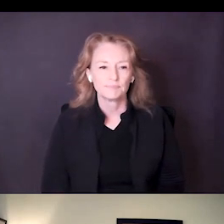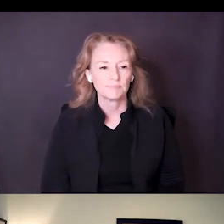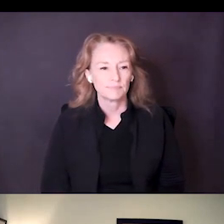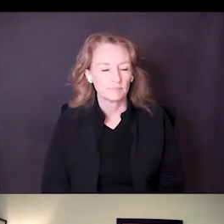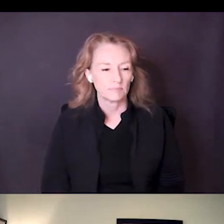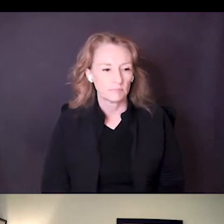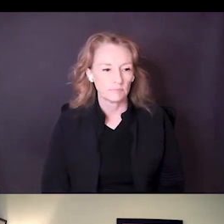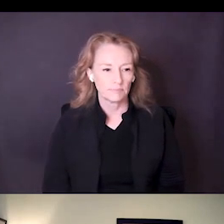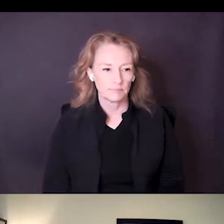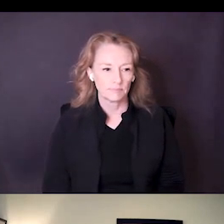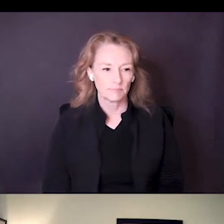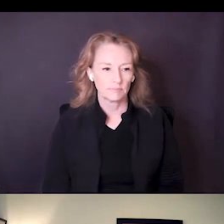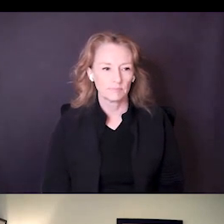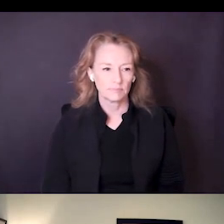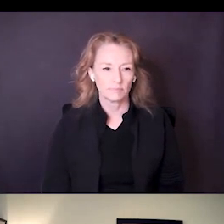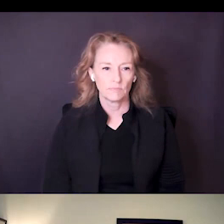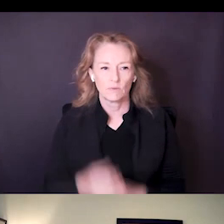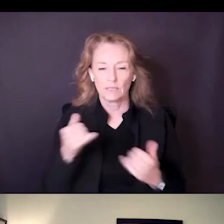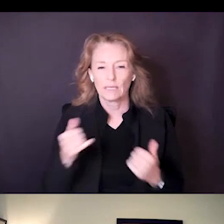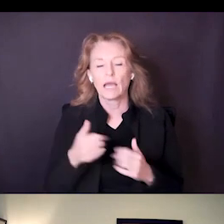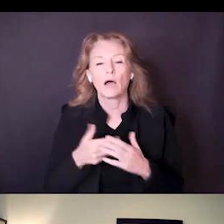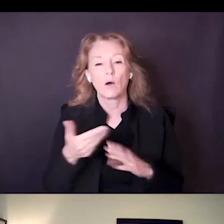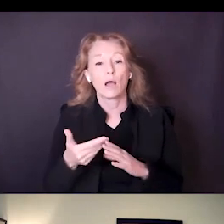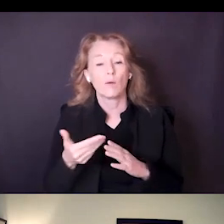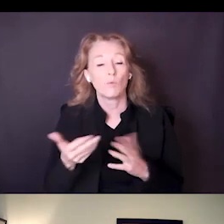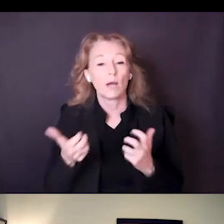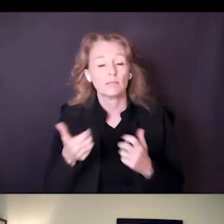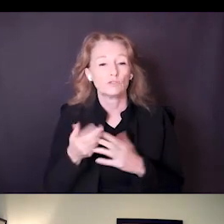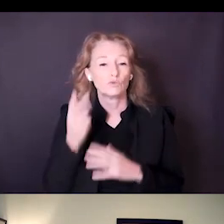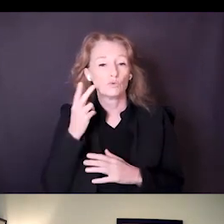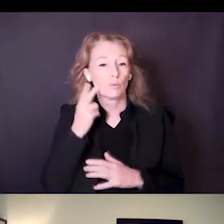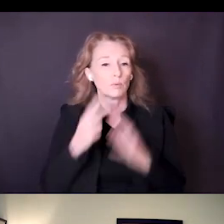I WANT TO TAKE A MOMENT TO PREVIEW THE CRISIS TALK